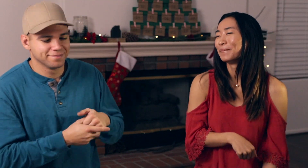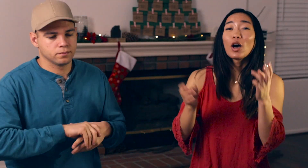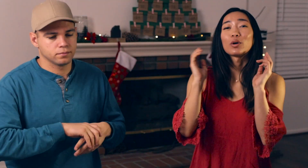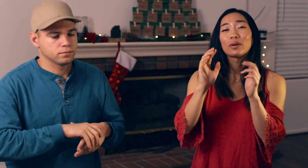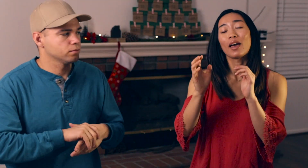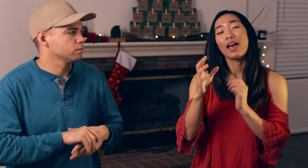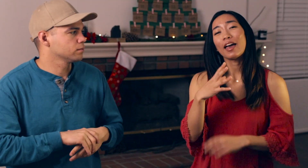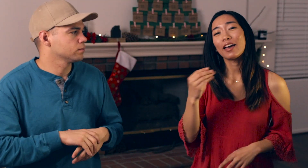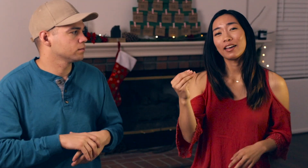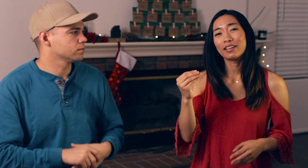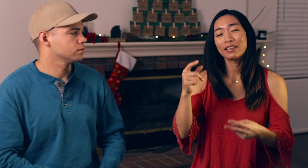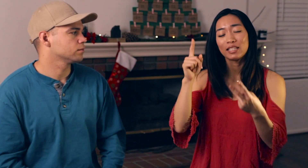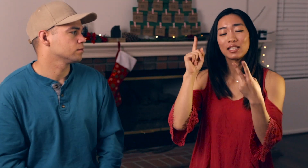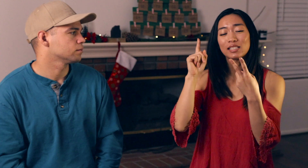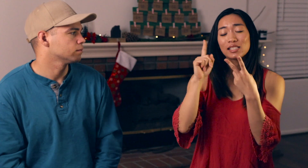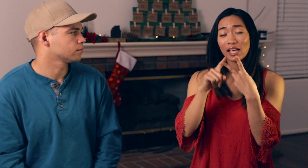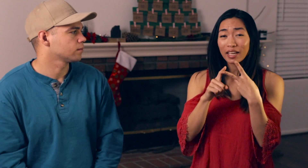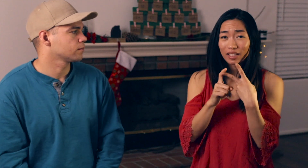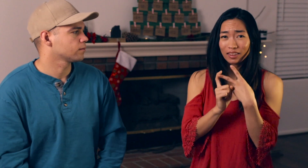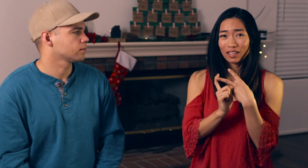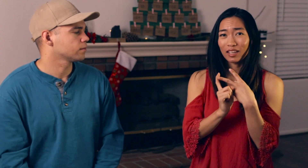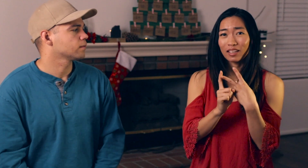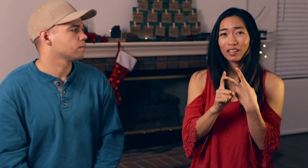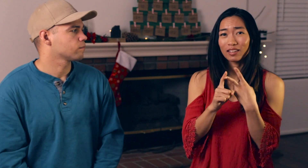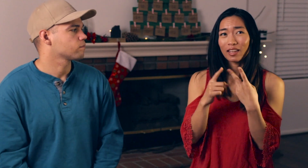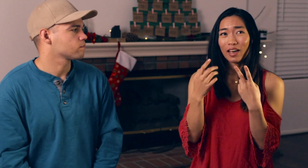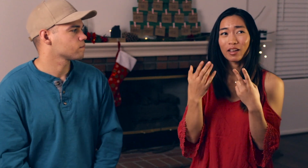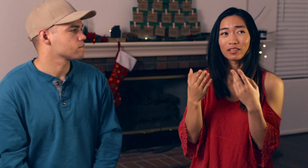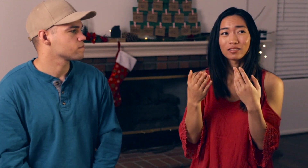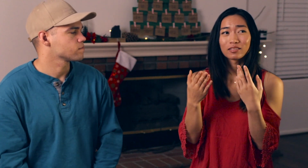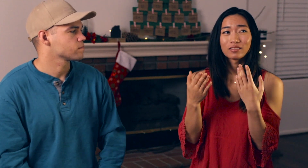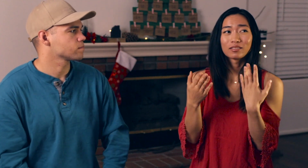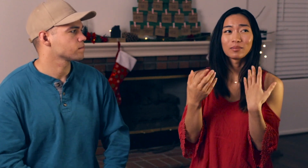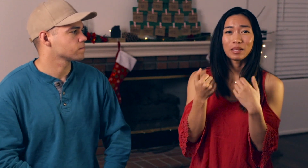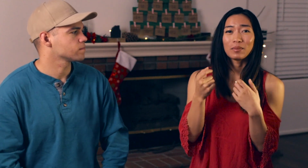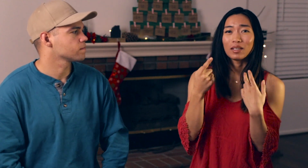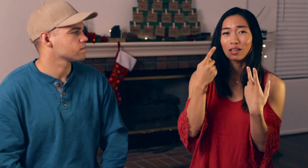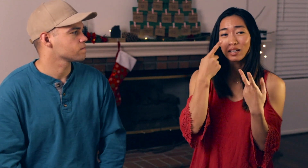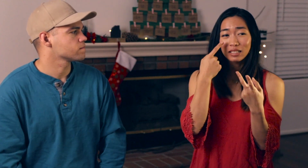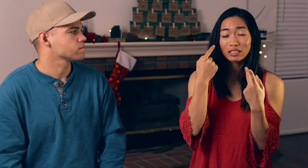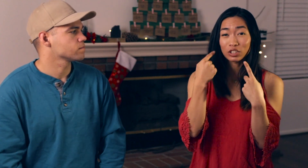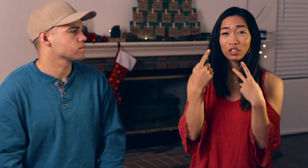oh and the second thing that made me king of tear